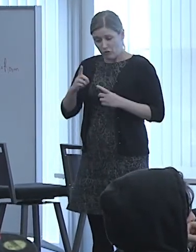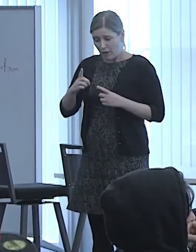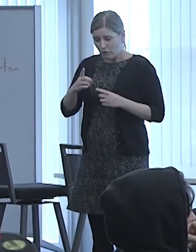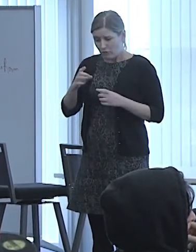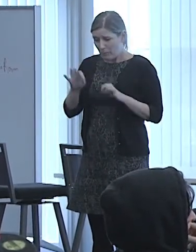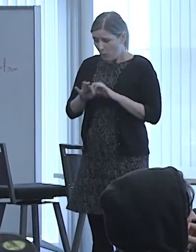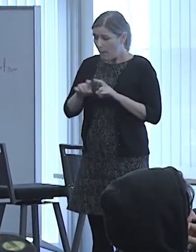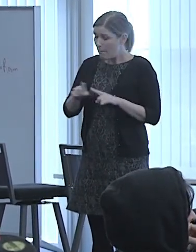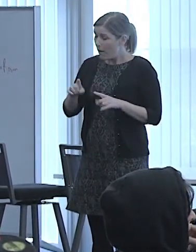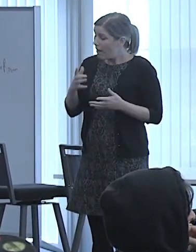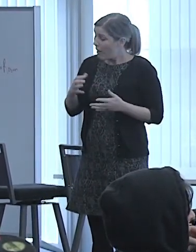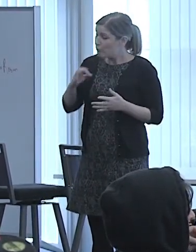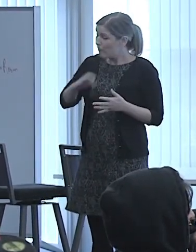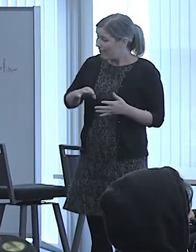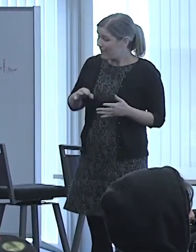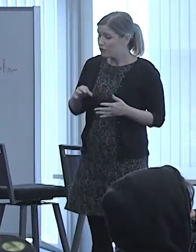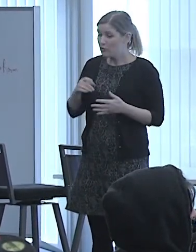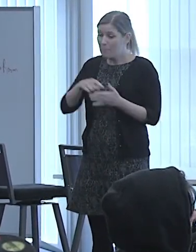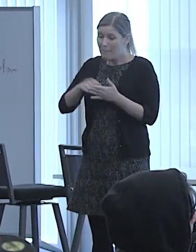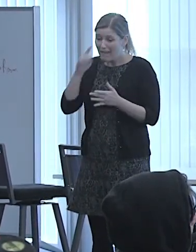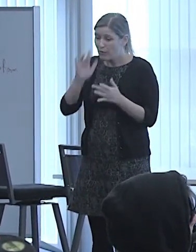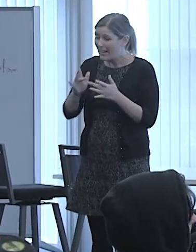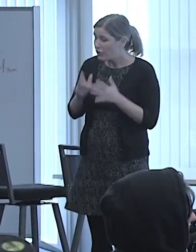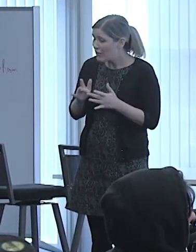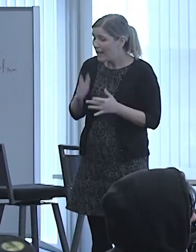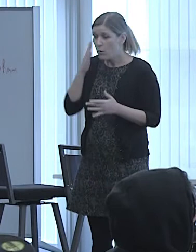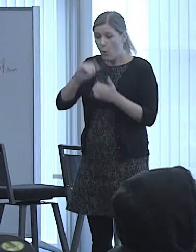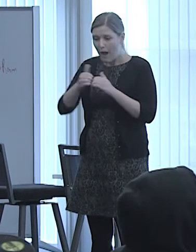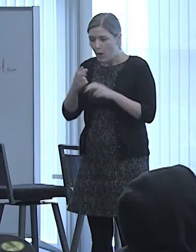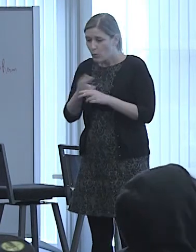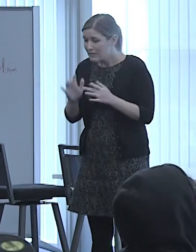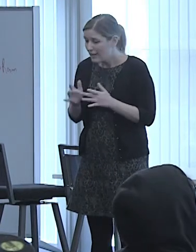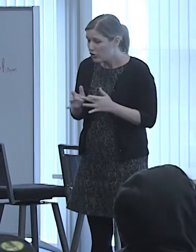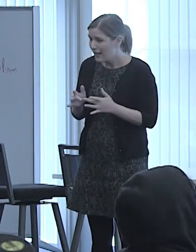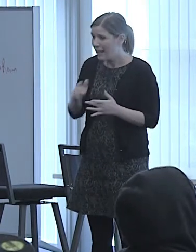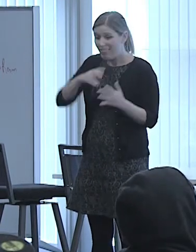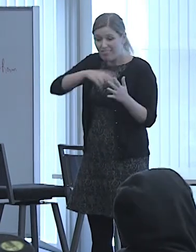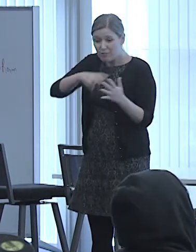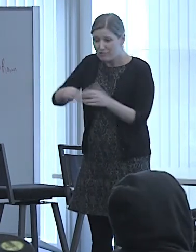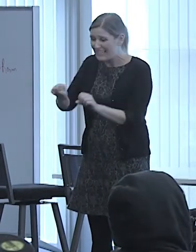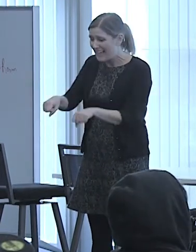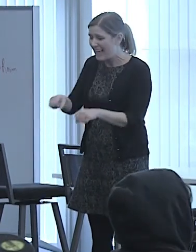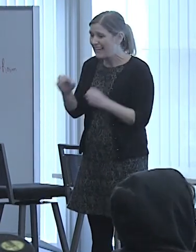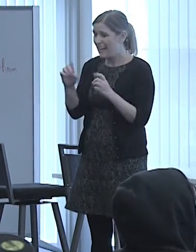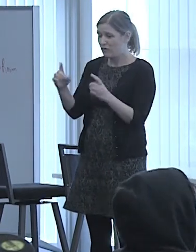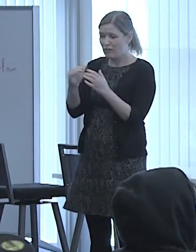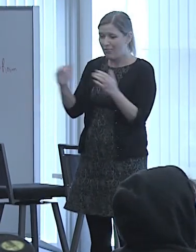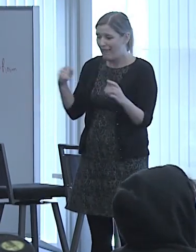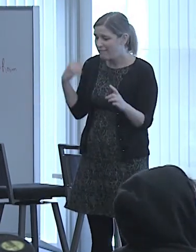like the money to pay for internet. The education to know how to use the internet. Literacy. Education that you've had, formal or informal